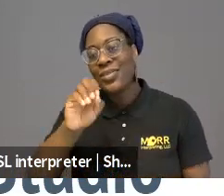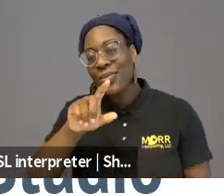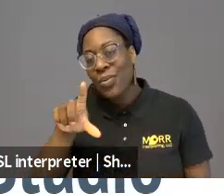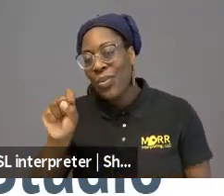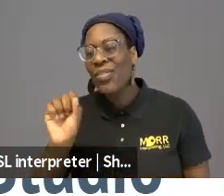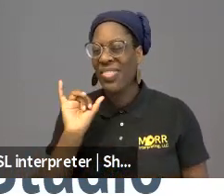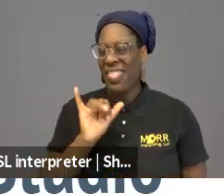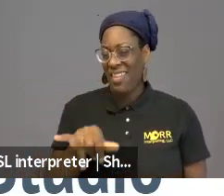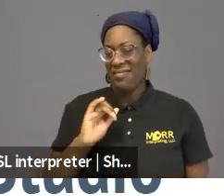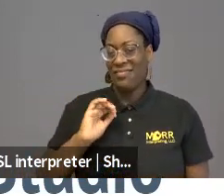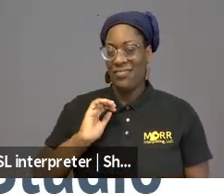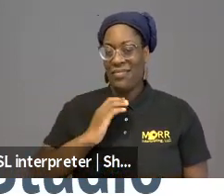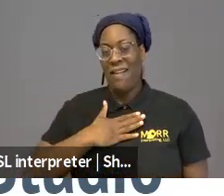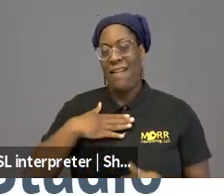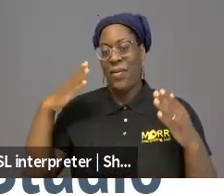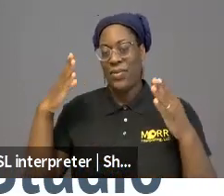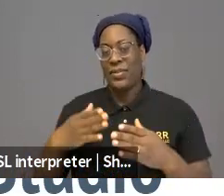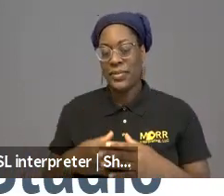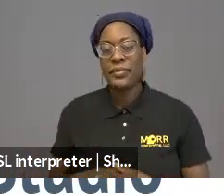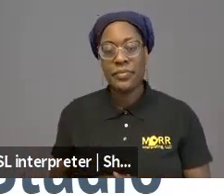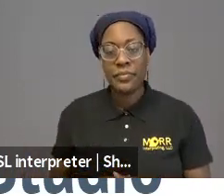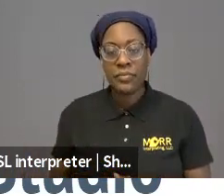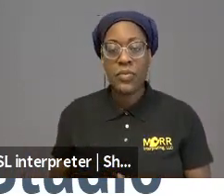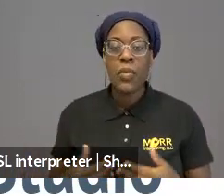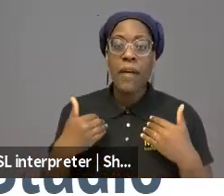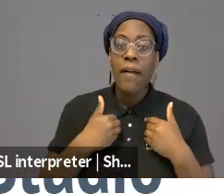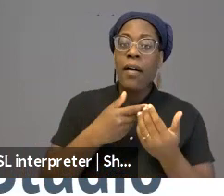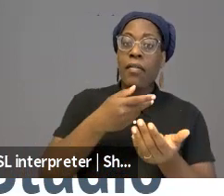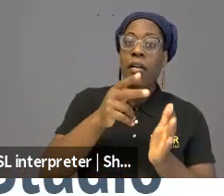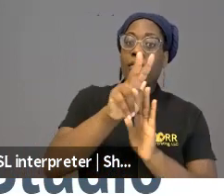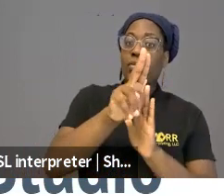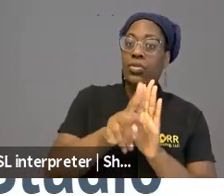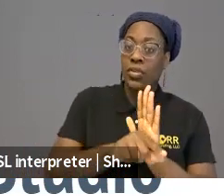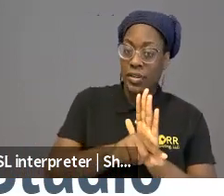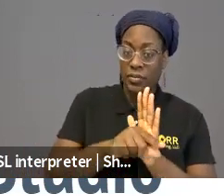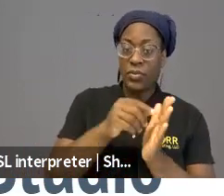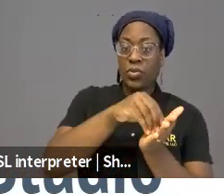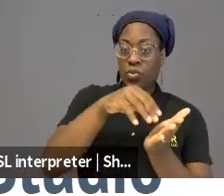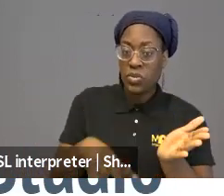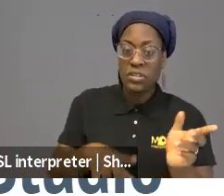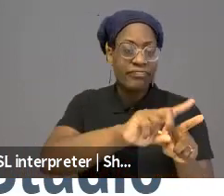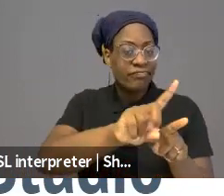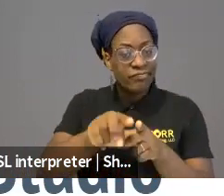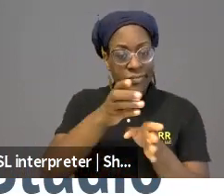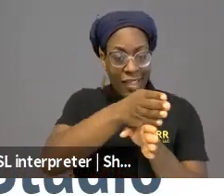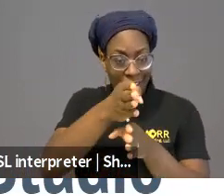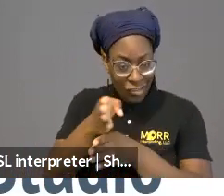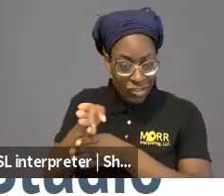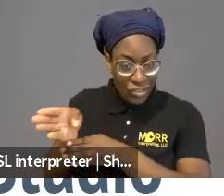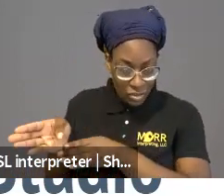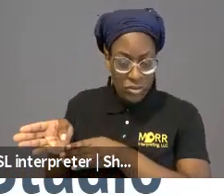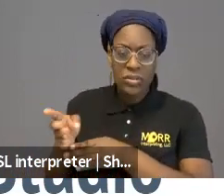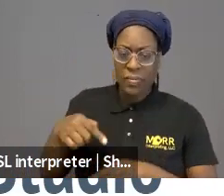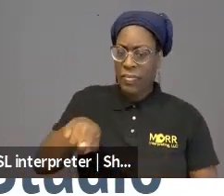students from varied disciplines. We usually have at least one graduate assistant, since we tutor